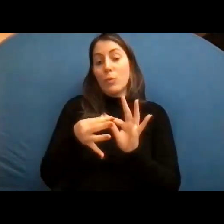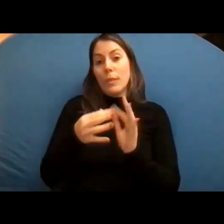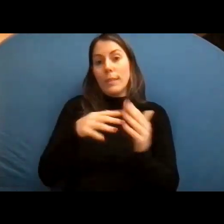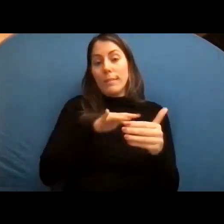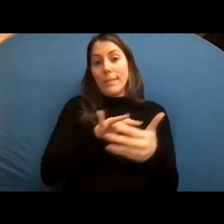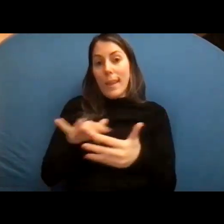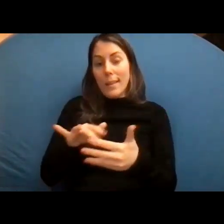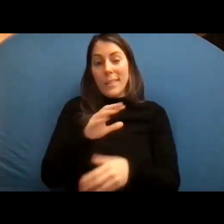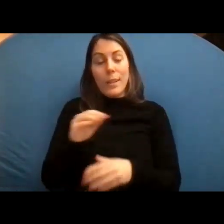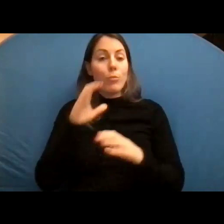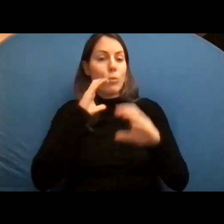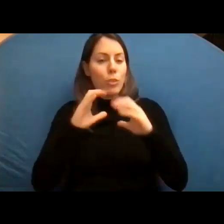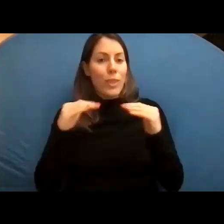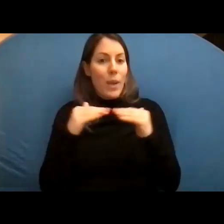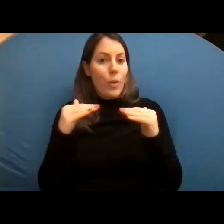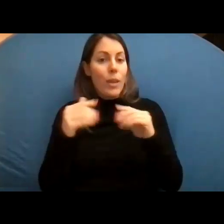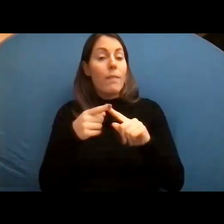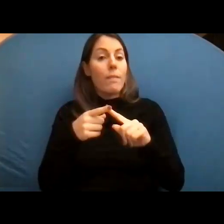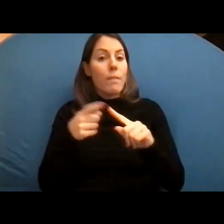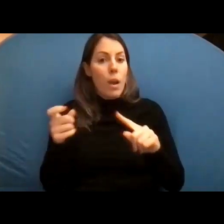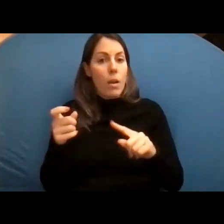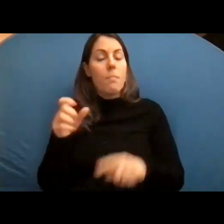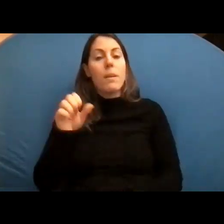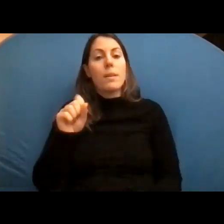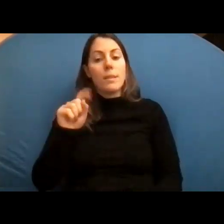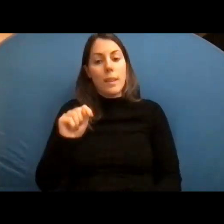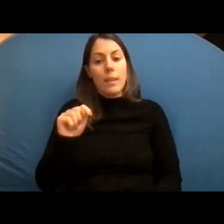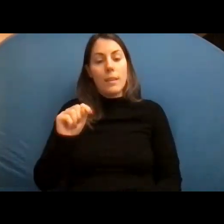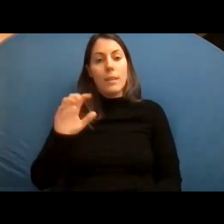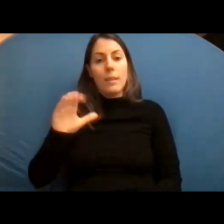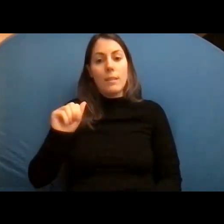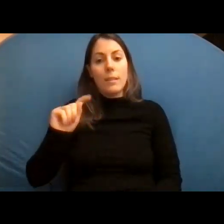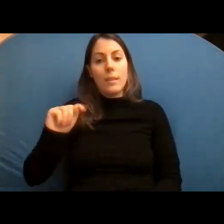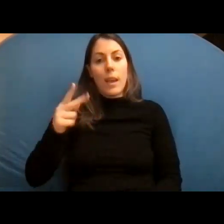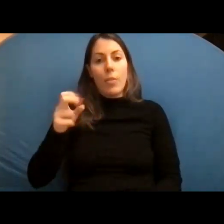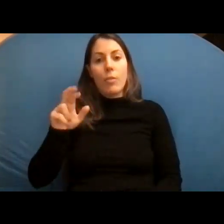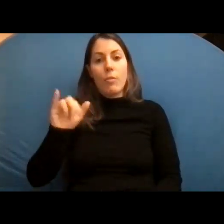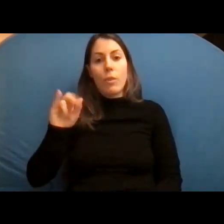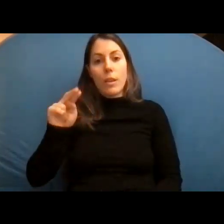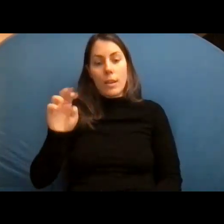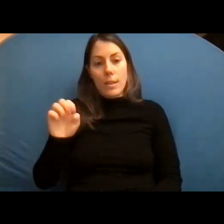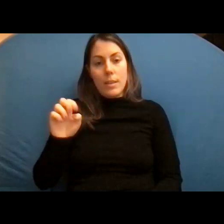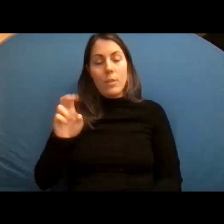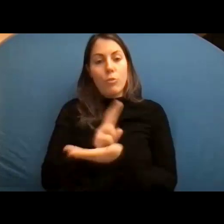Karen holds a masters of arts in Interpreting Studies and Communication Equity from St.